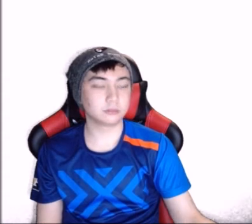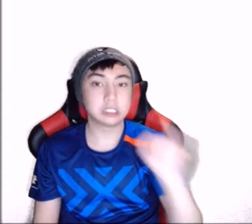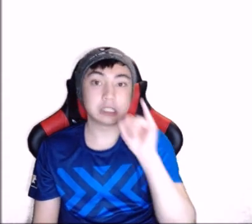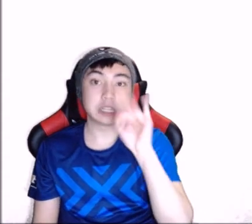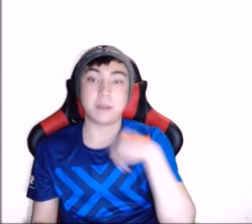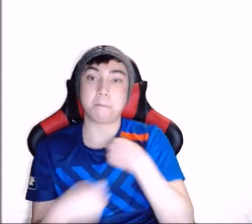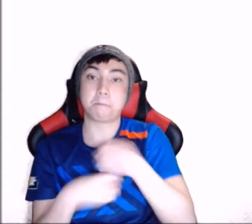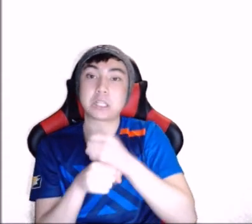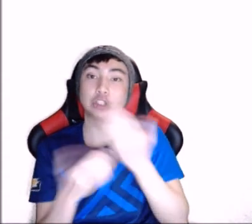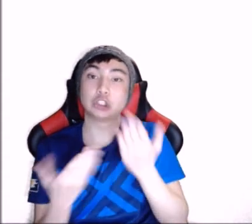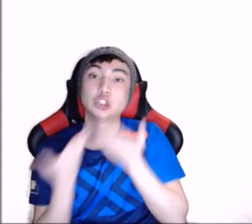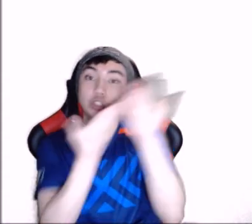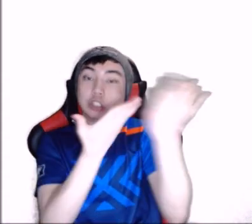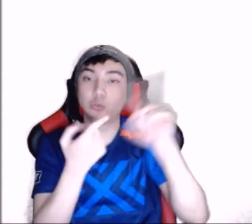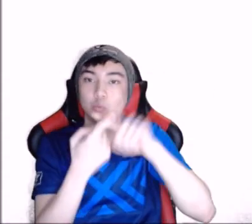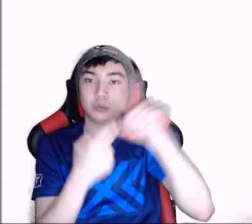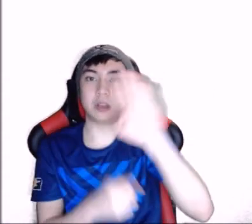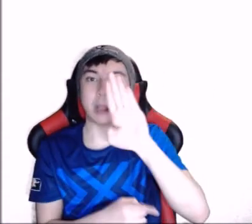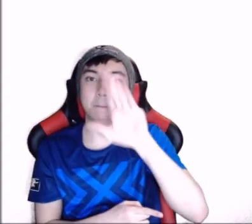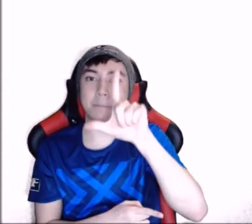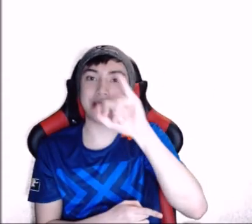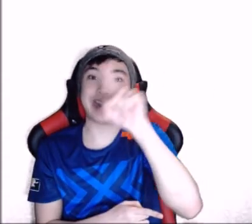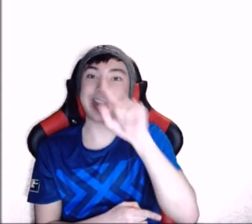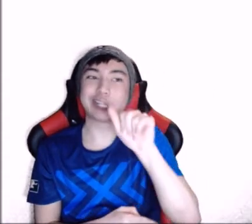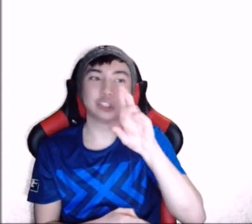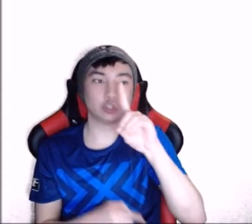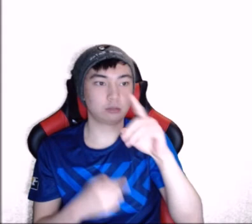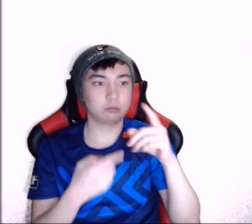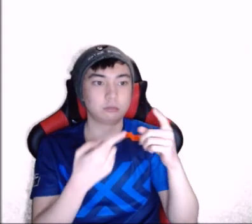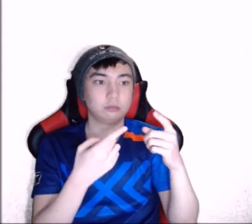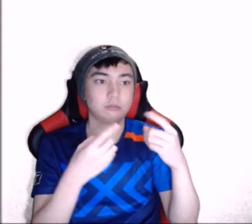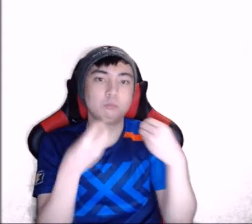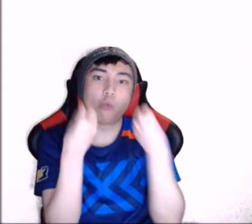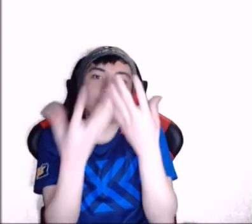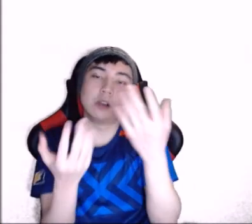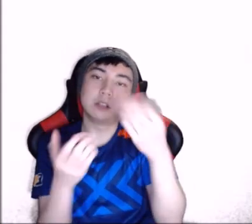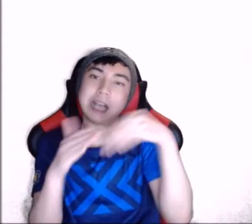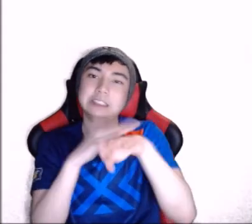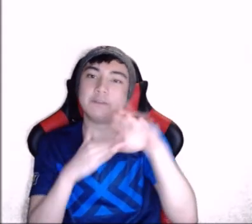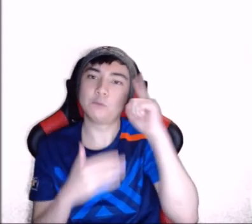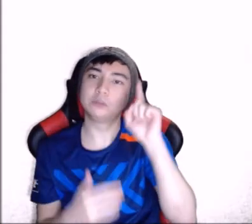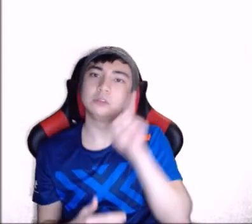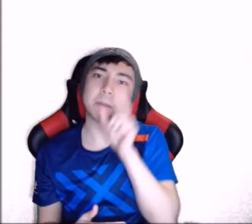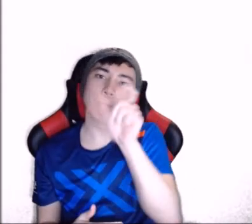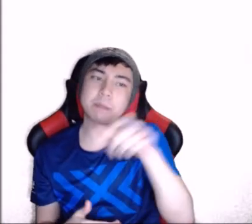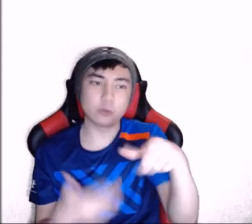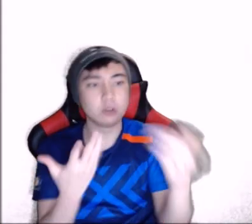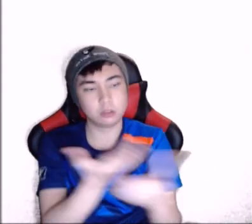If you could have Blizzard implement a suggestion to make Overwatch gameplay more accessible for deaf/HOH players